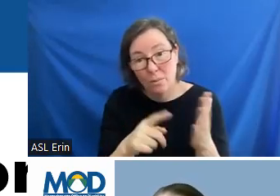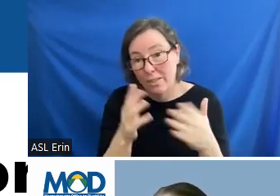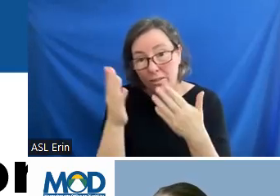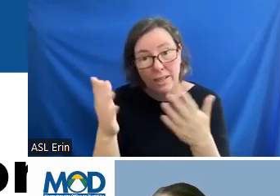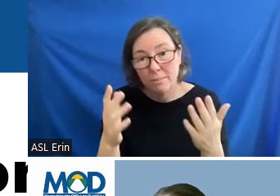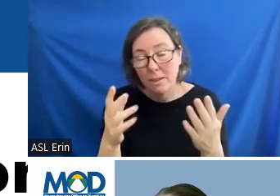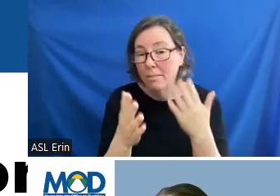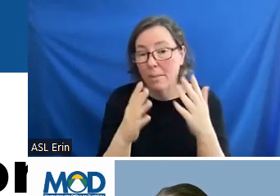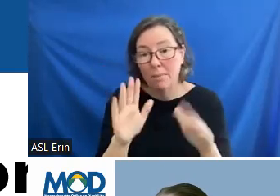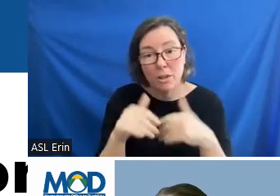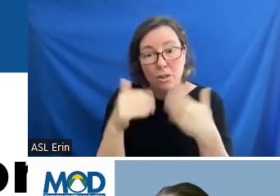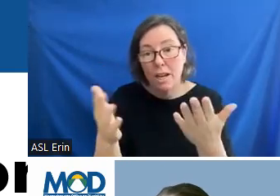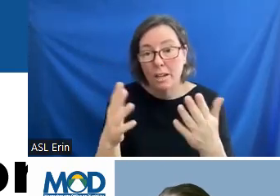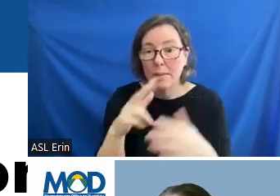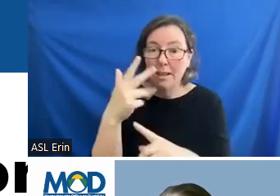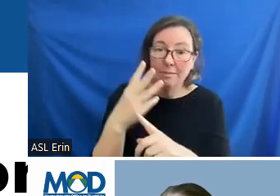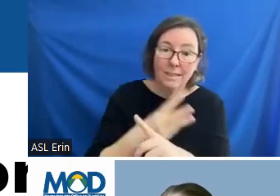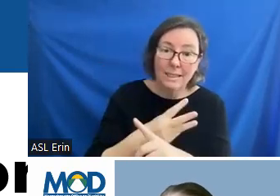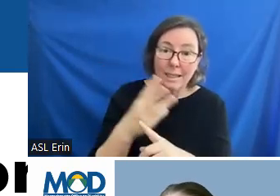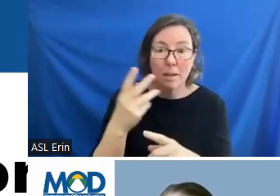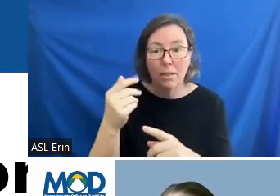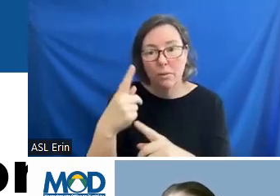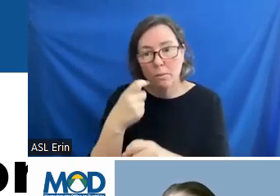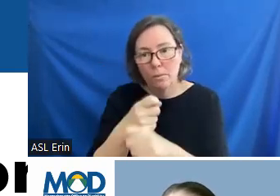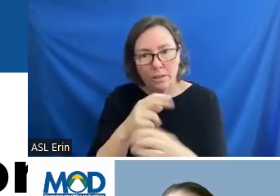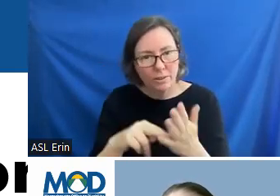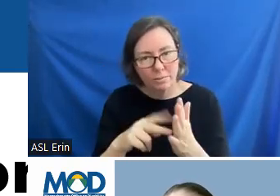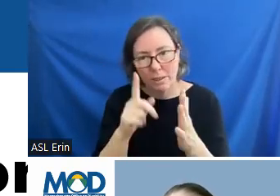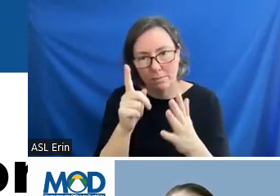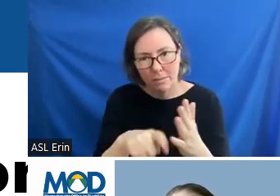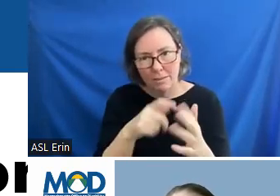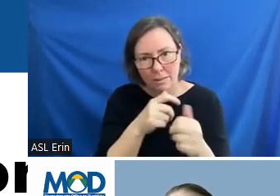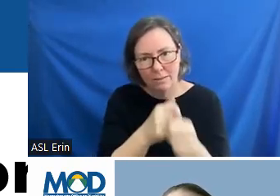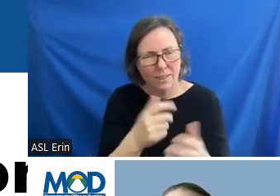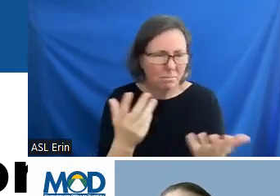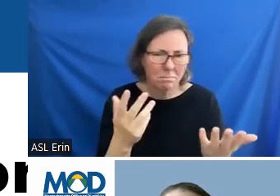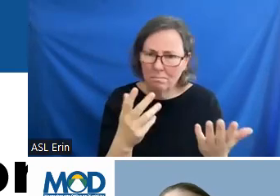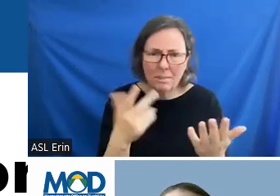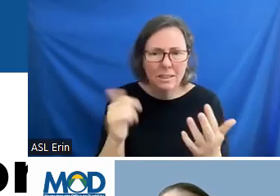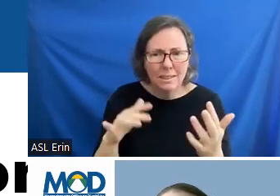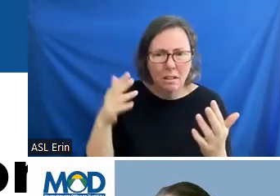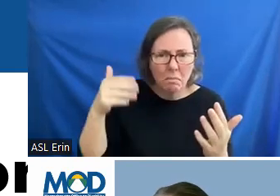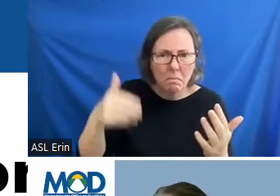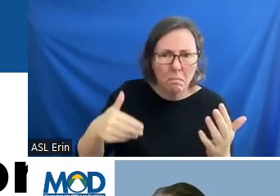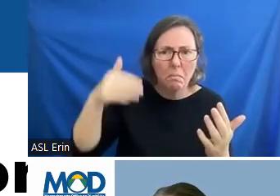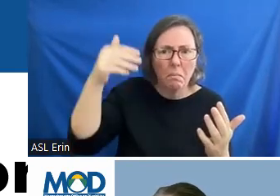copy that over into the approval letter. You still need to use your judgment as an